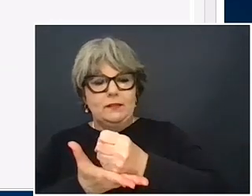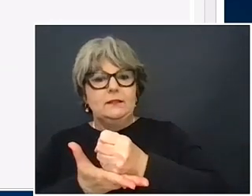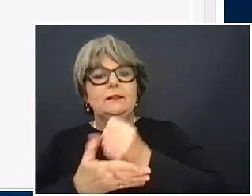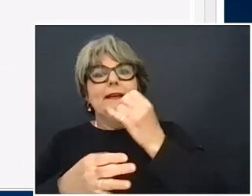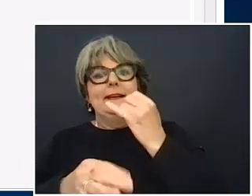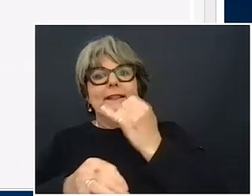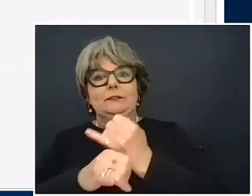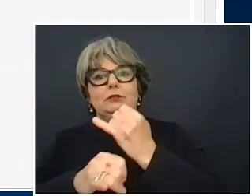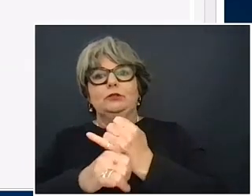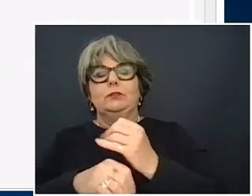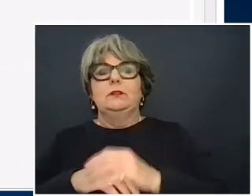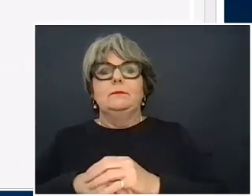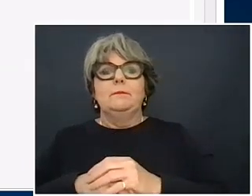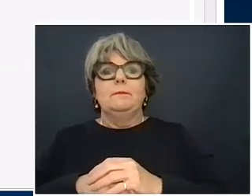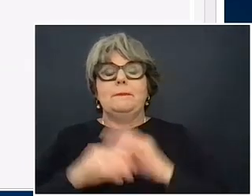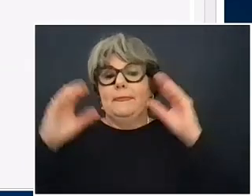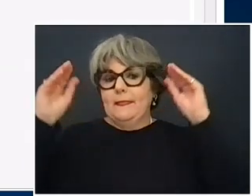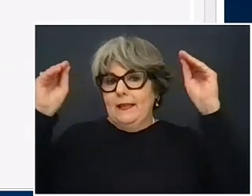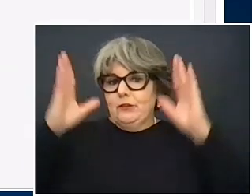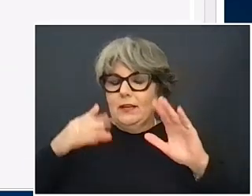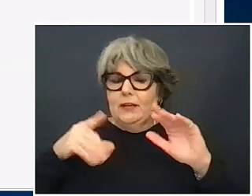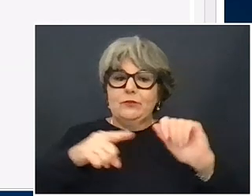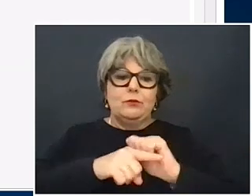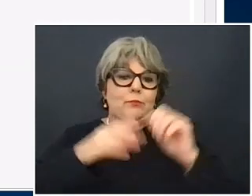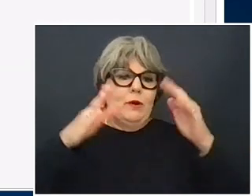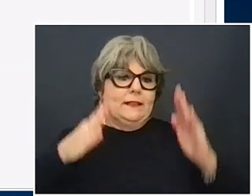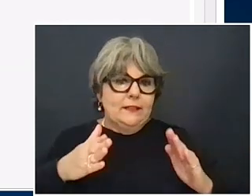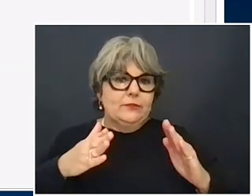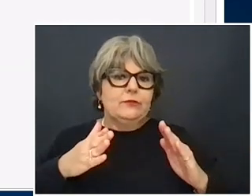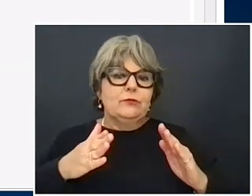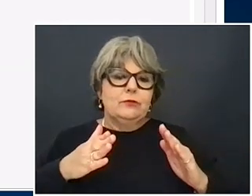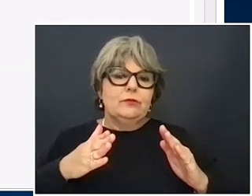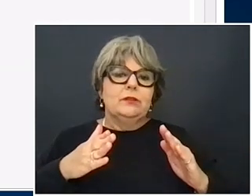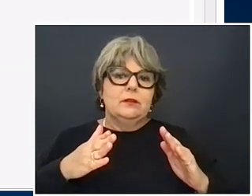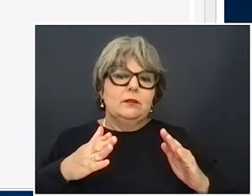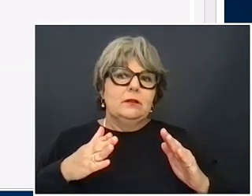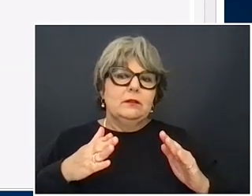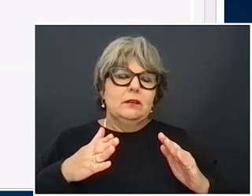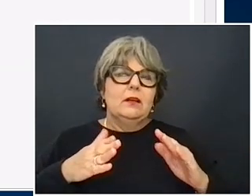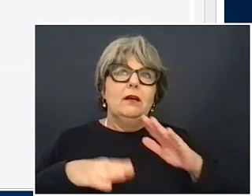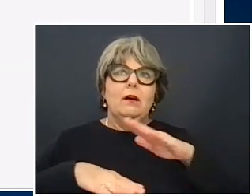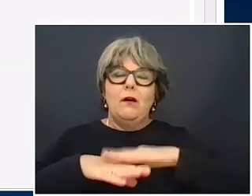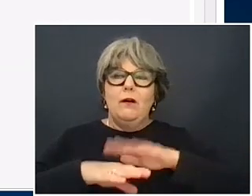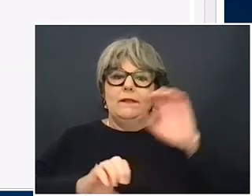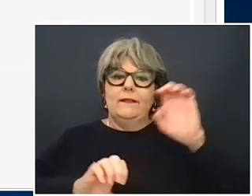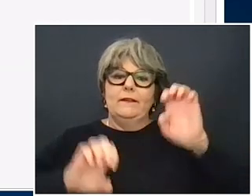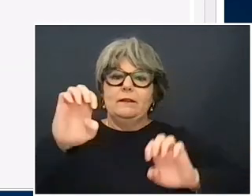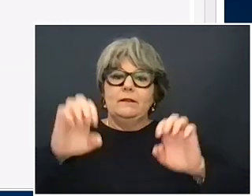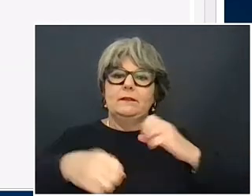Educators, practitioners, and/or employers on its evaluation bodies and decision-making bodies if the AG accredits